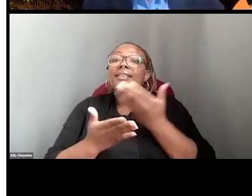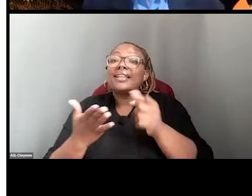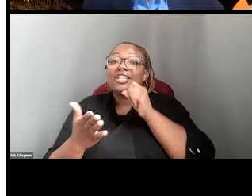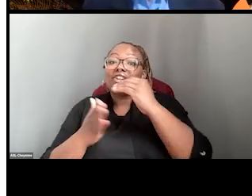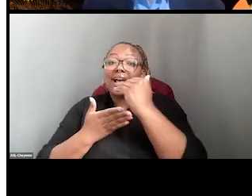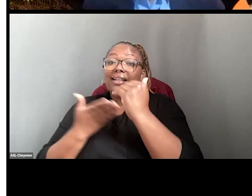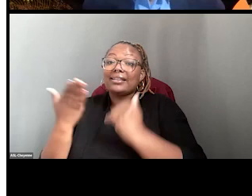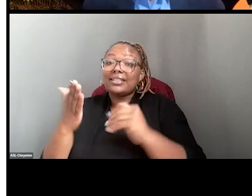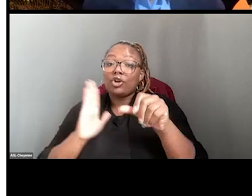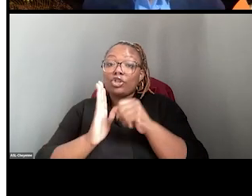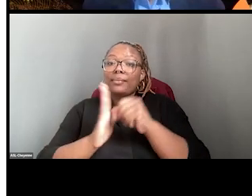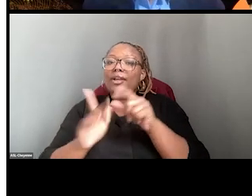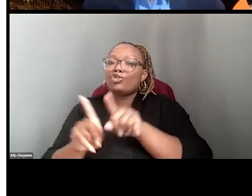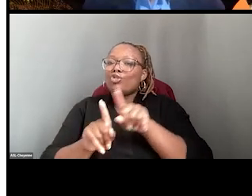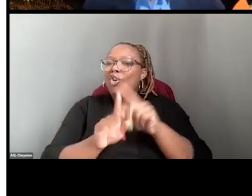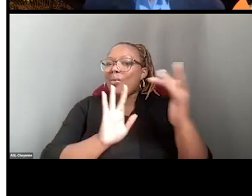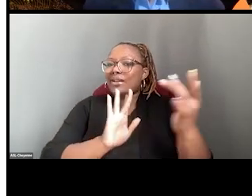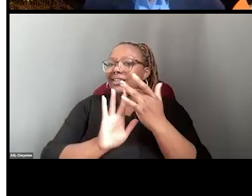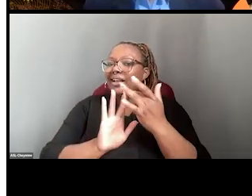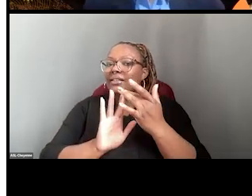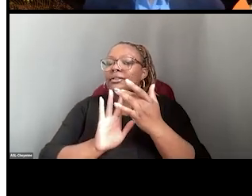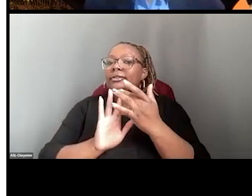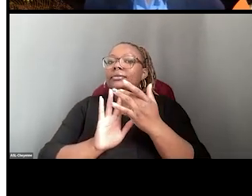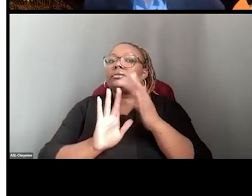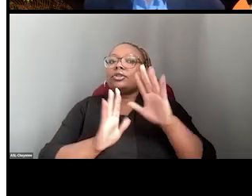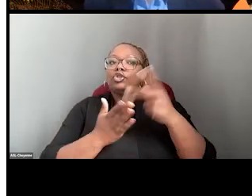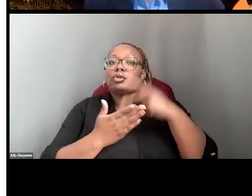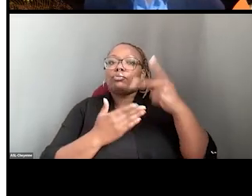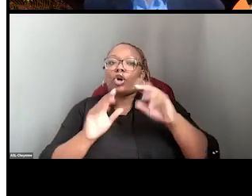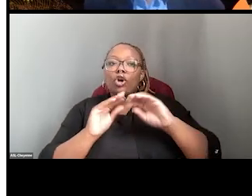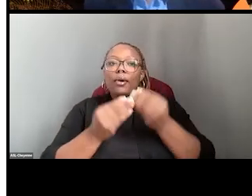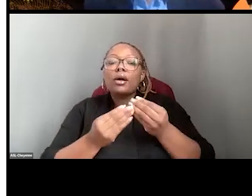out to your program officer, to your grants officer, to the grant accountant